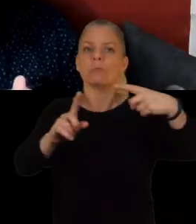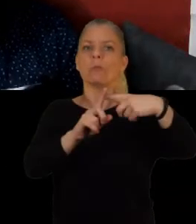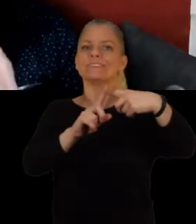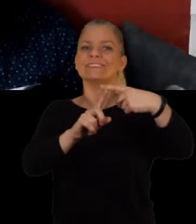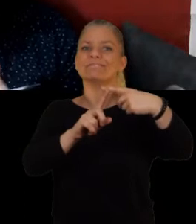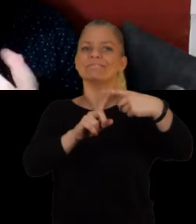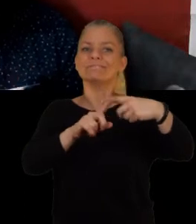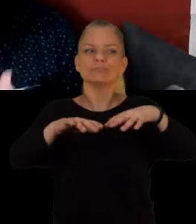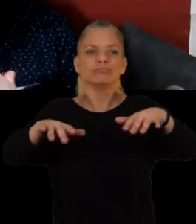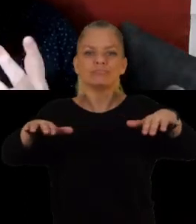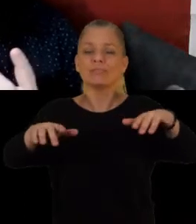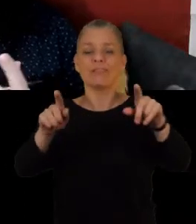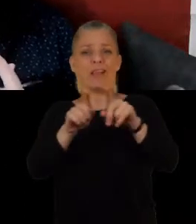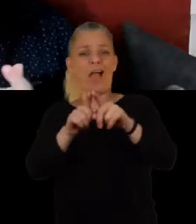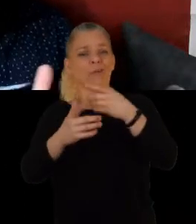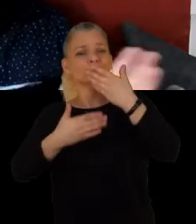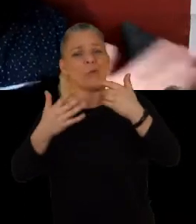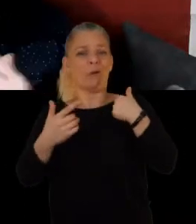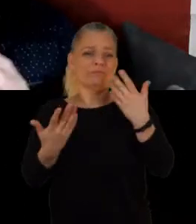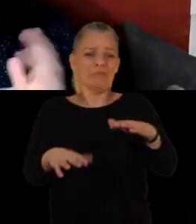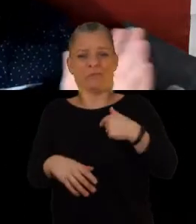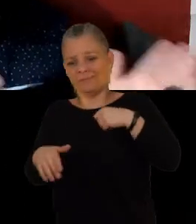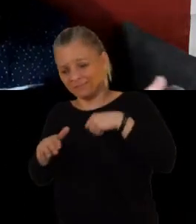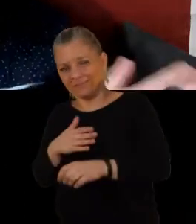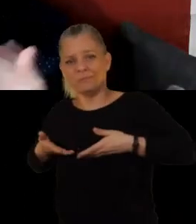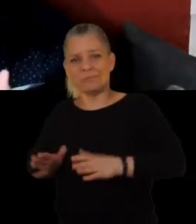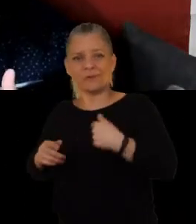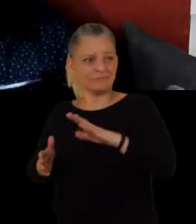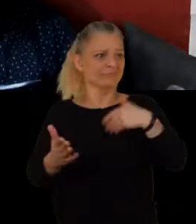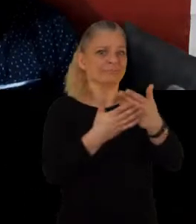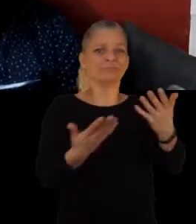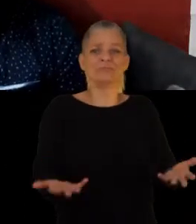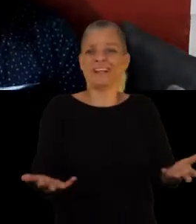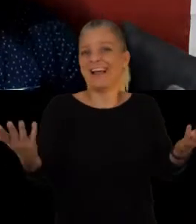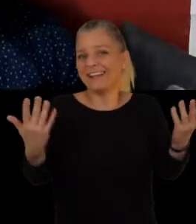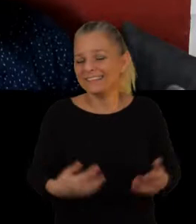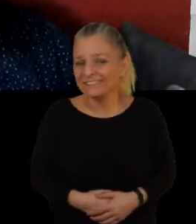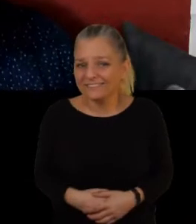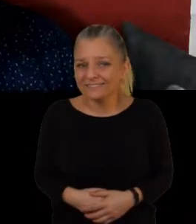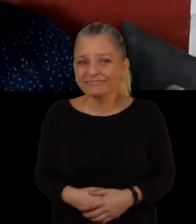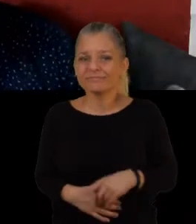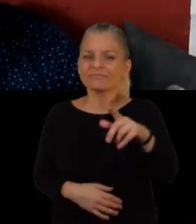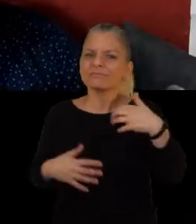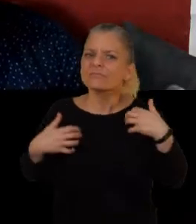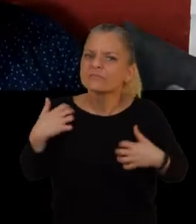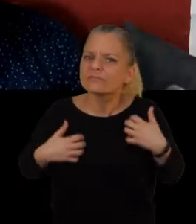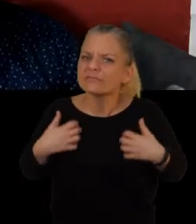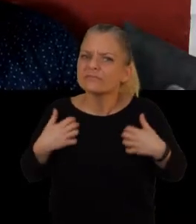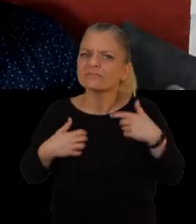positive movements that's kind of that's the story as well from birth to where i am today interesting